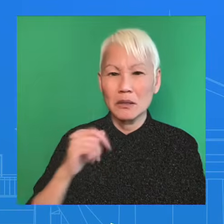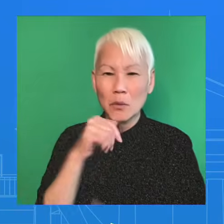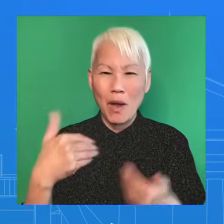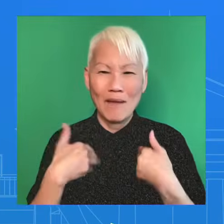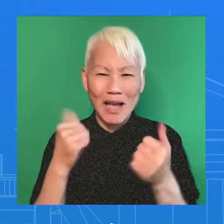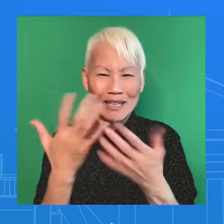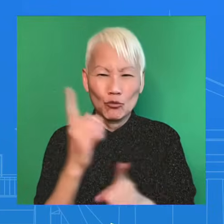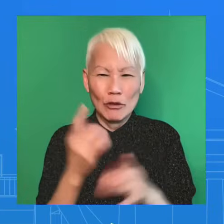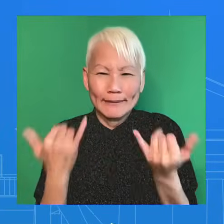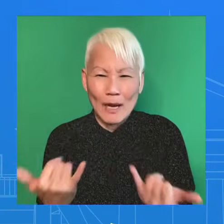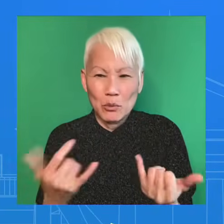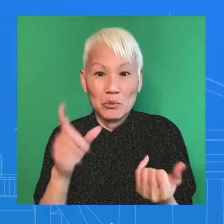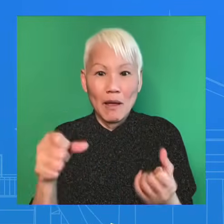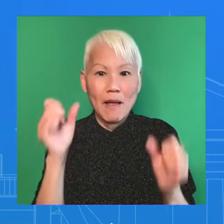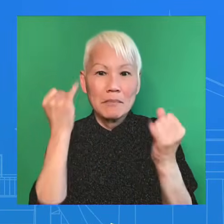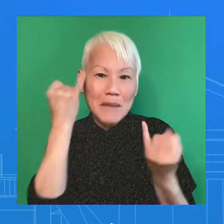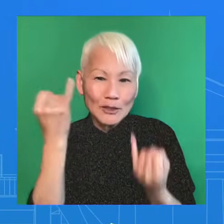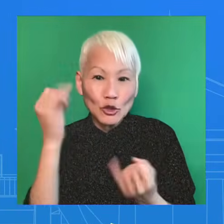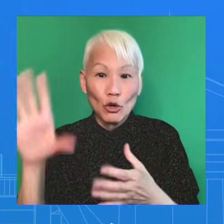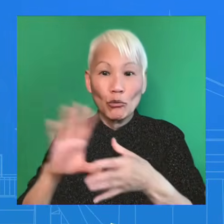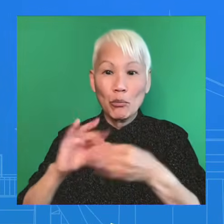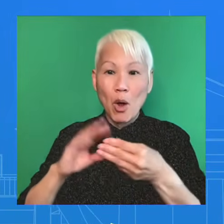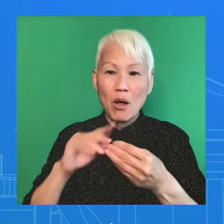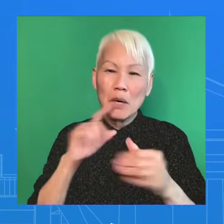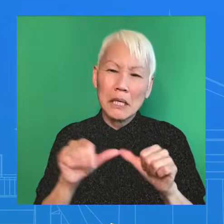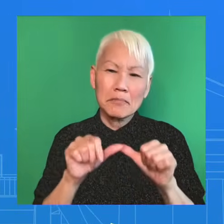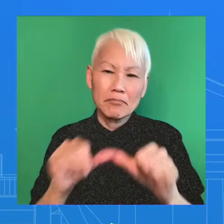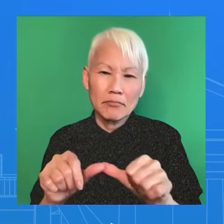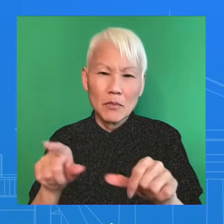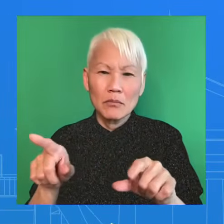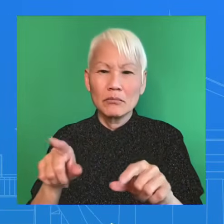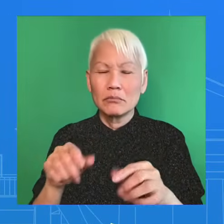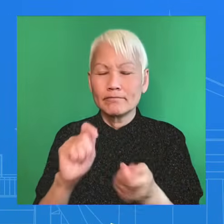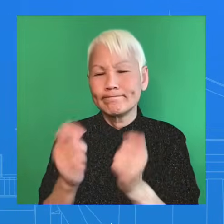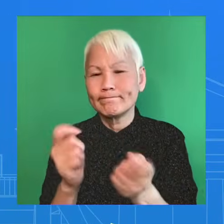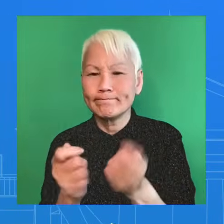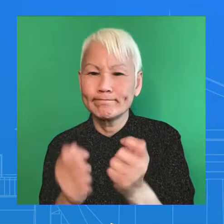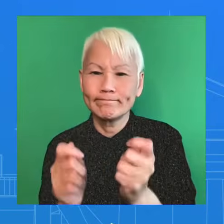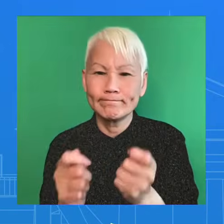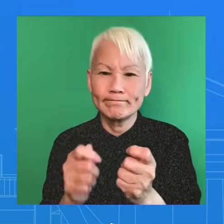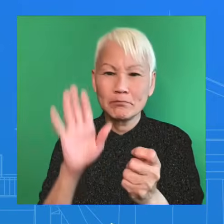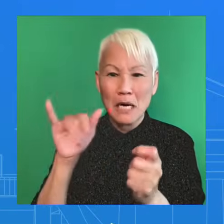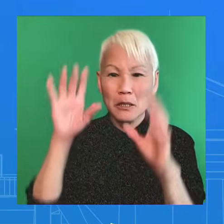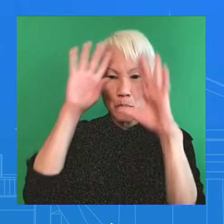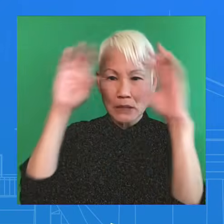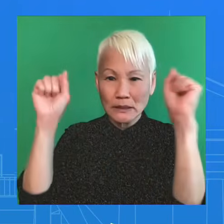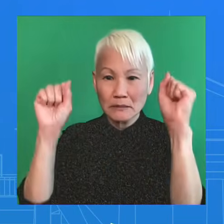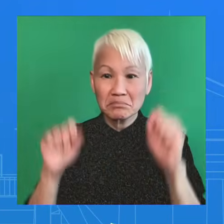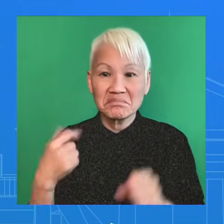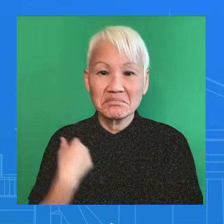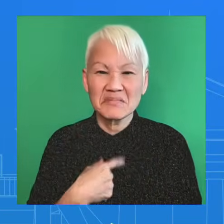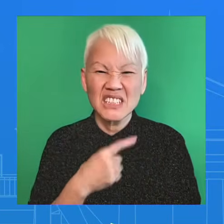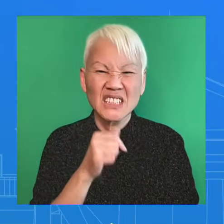being worked on and edited by the President, but I just don't have anything to share specifically on what he's going to lay out and speak to. The Press: Okay. Thanks.